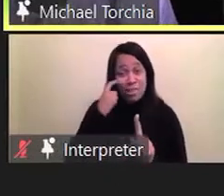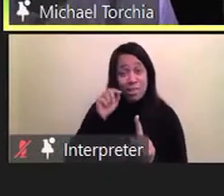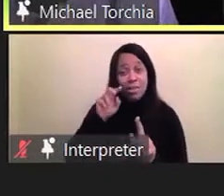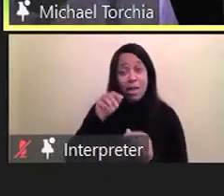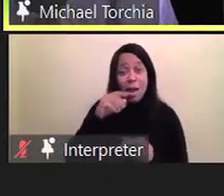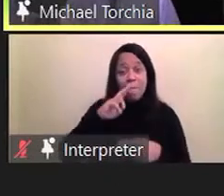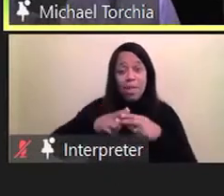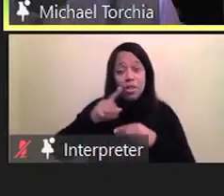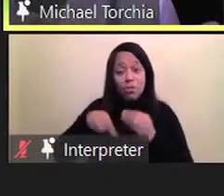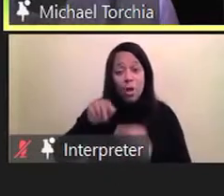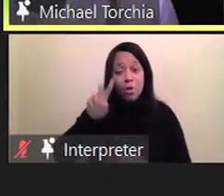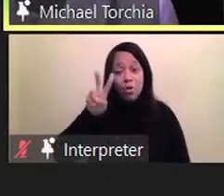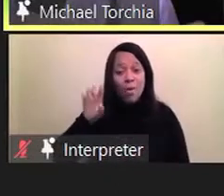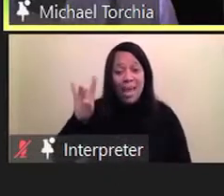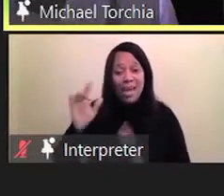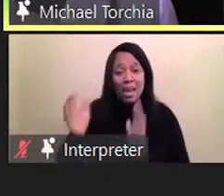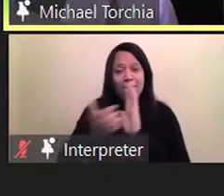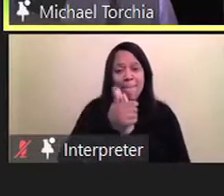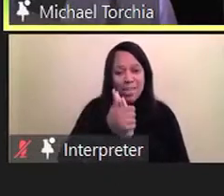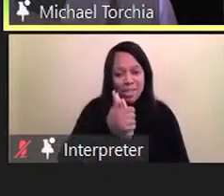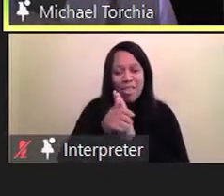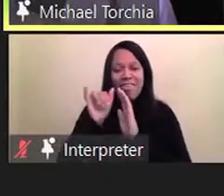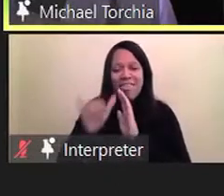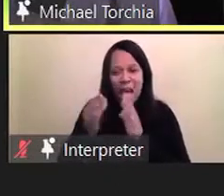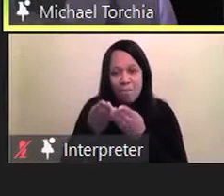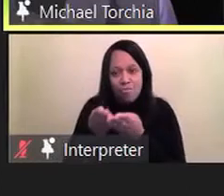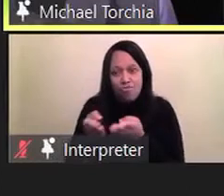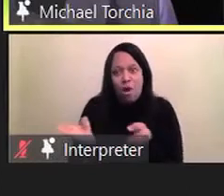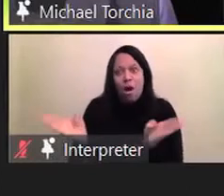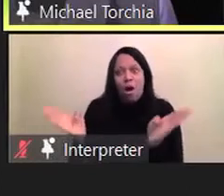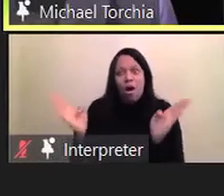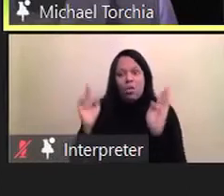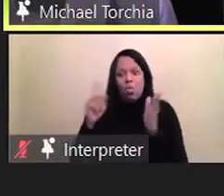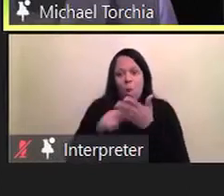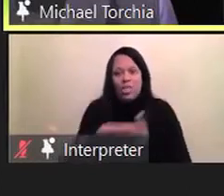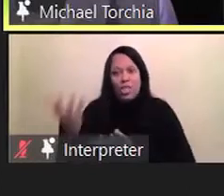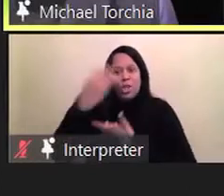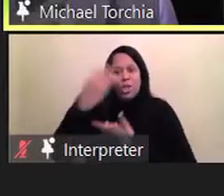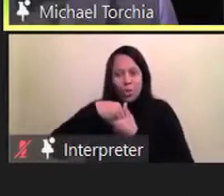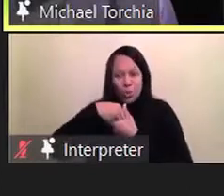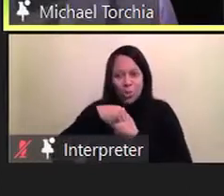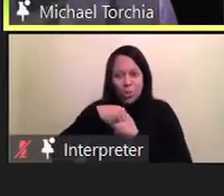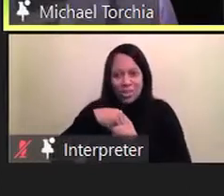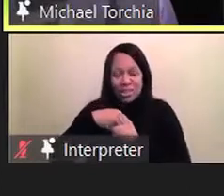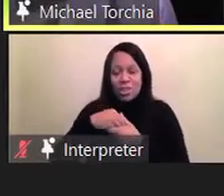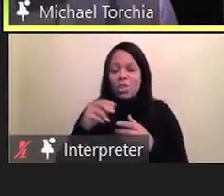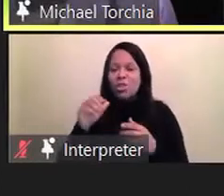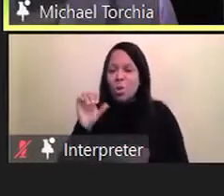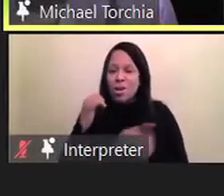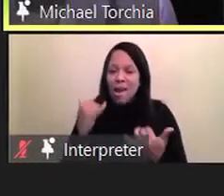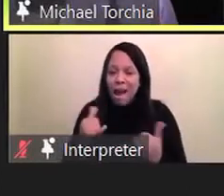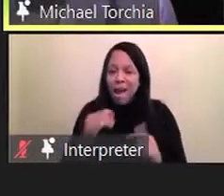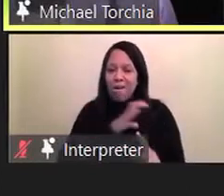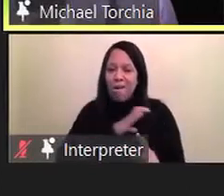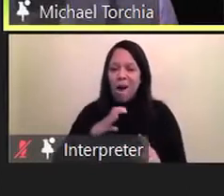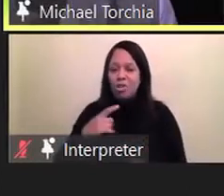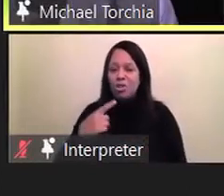that broadened the scope of major life activities. So Congress said, in case you weren't sure that it's covered-- let me just go back